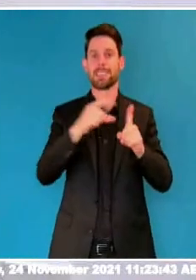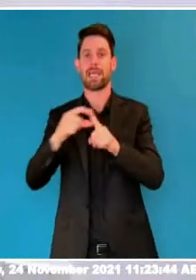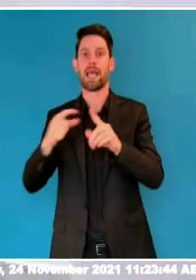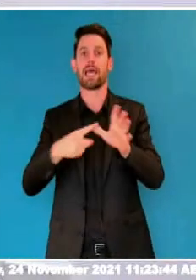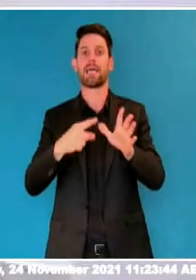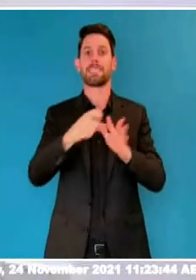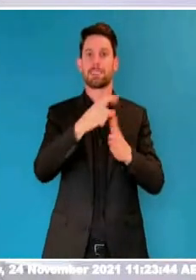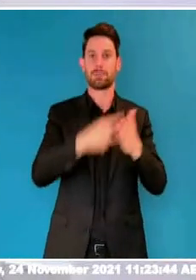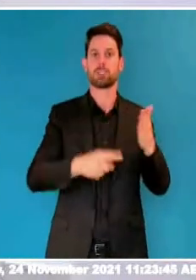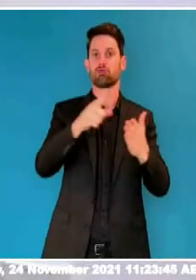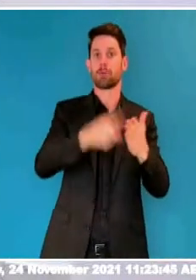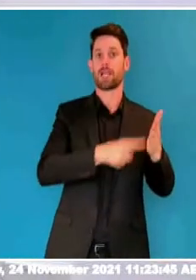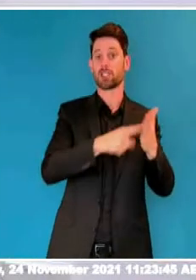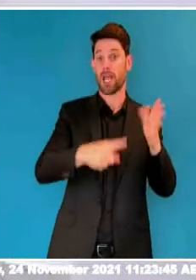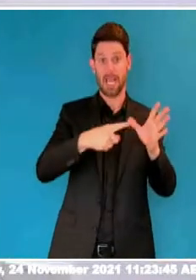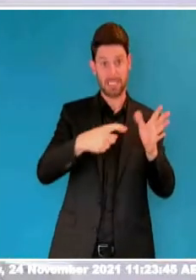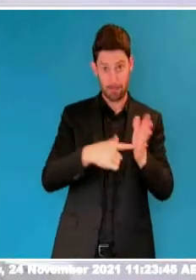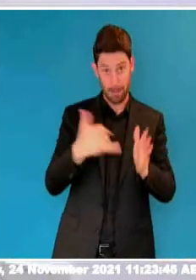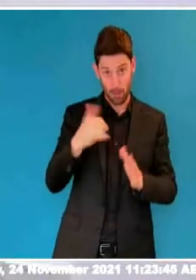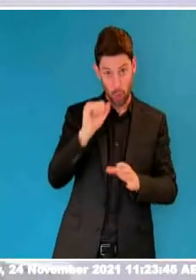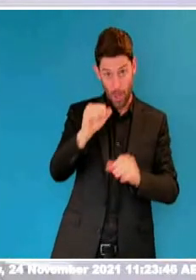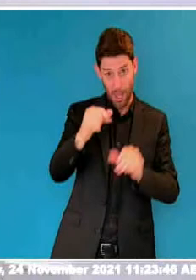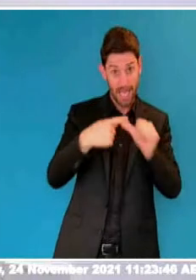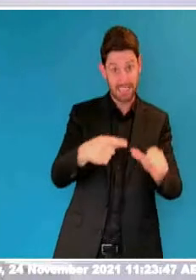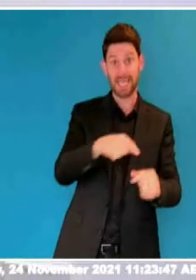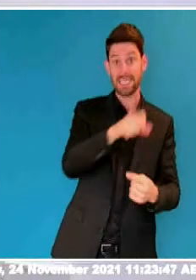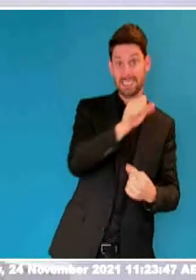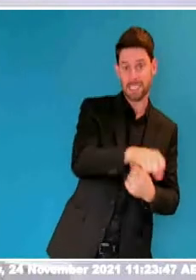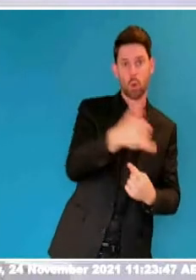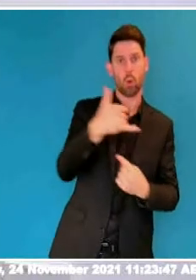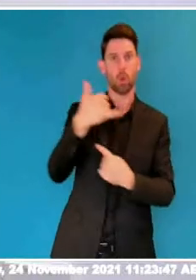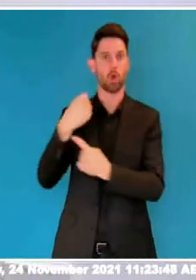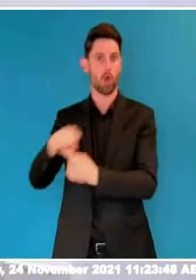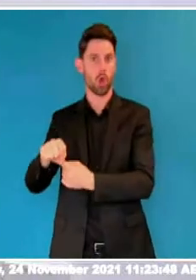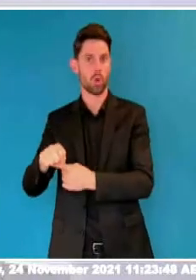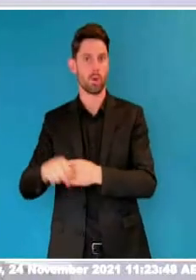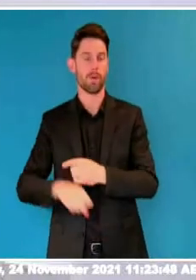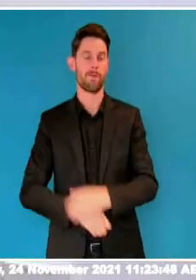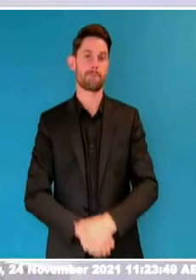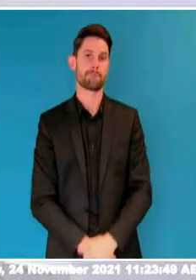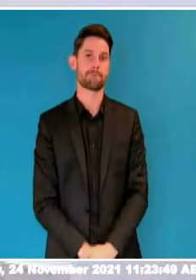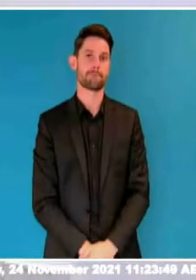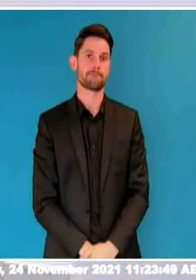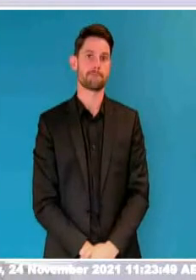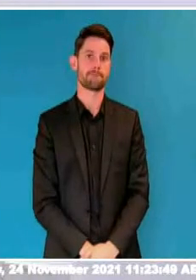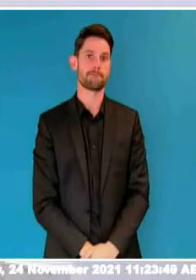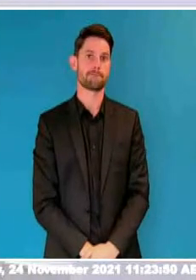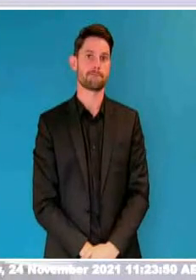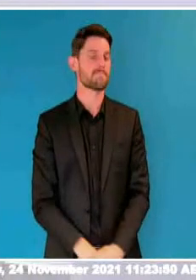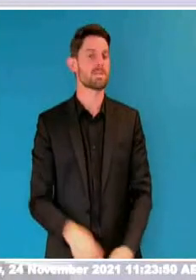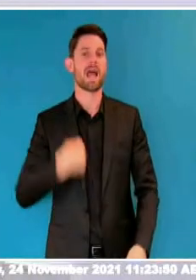I would have thought the answer to that is either yes or no. I can't answer that question.